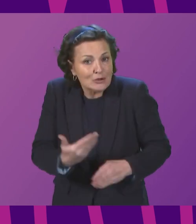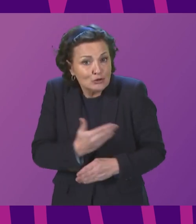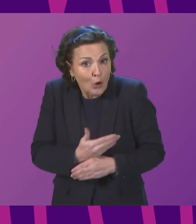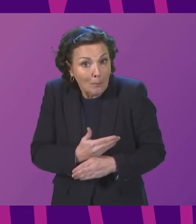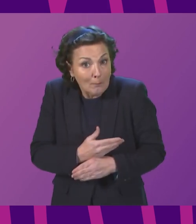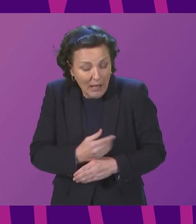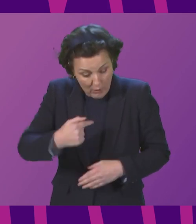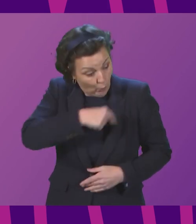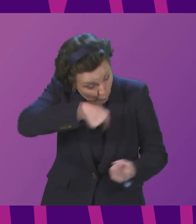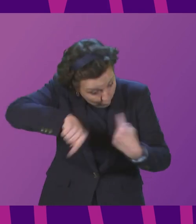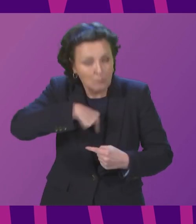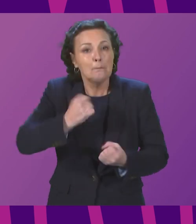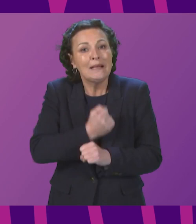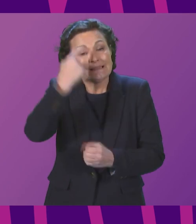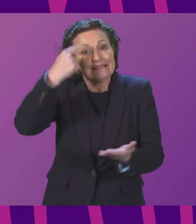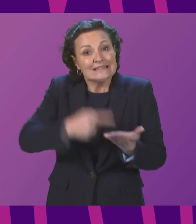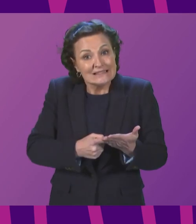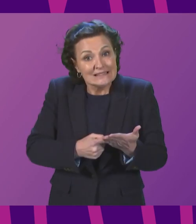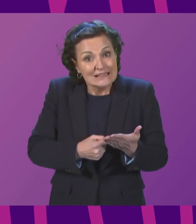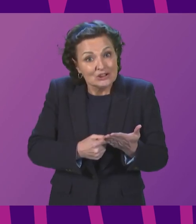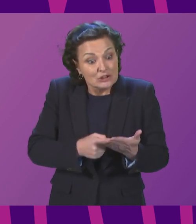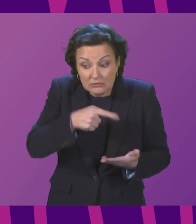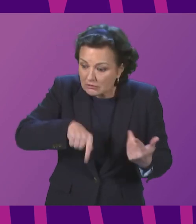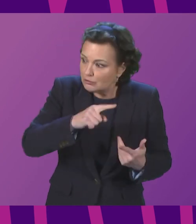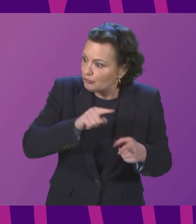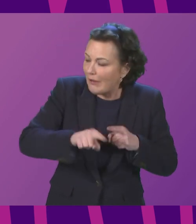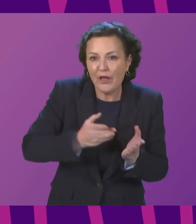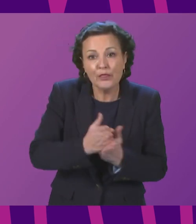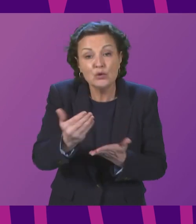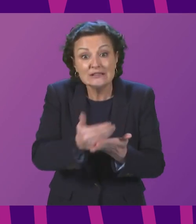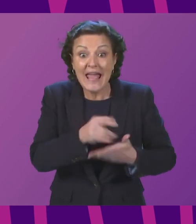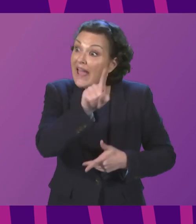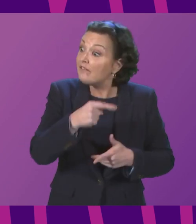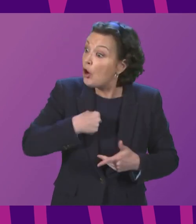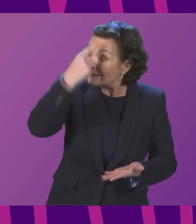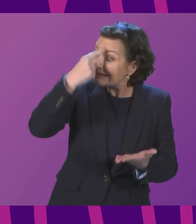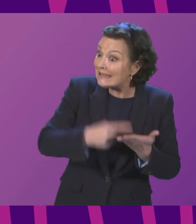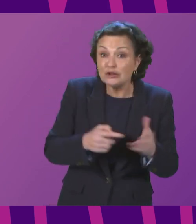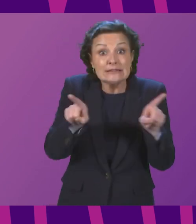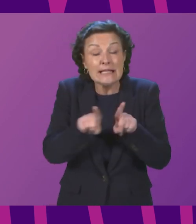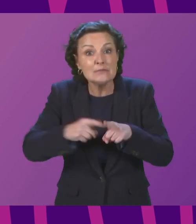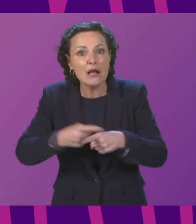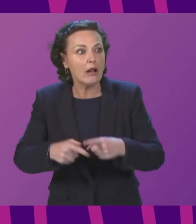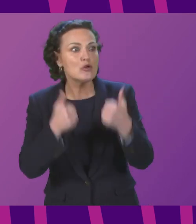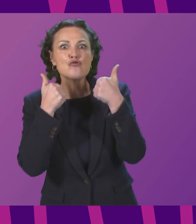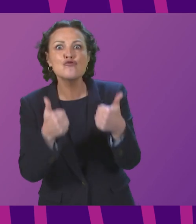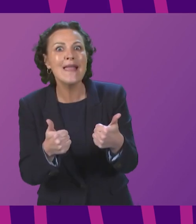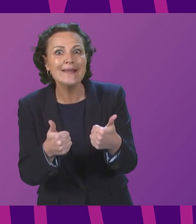as safely as possible. If those decisions accord with decisions elsewhere in the UK, that is all good and well, but if they do not, that will be for a good reason, which